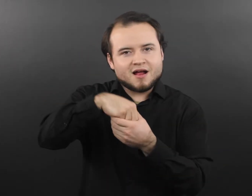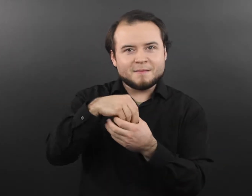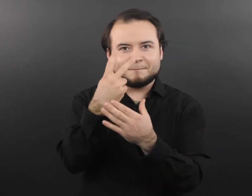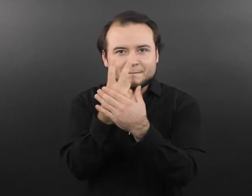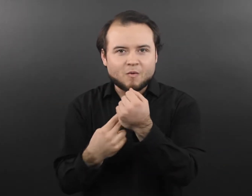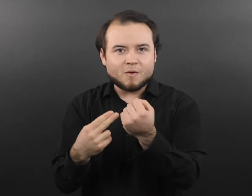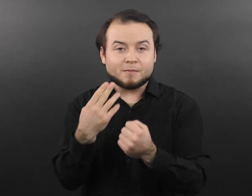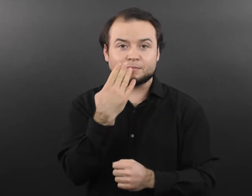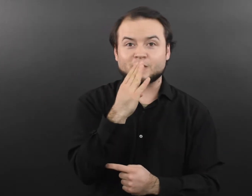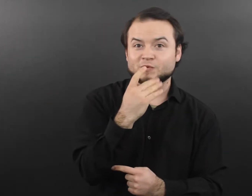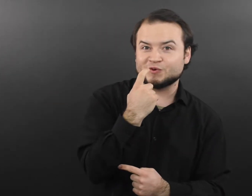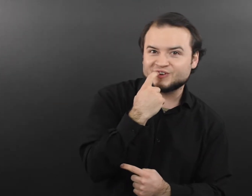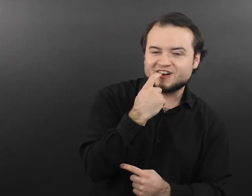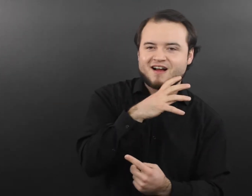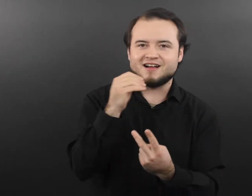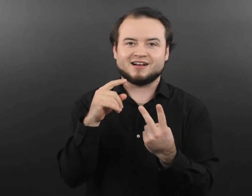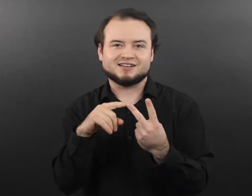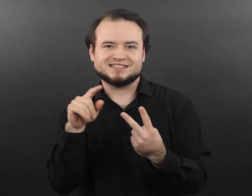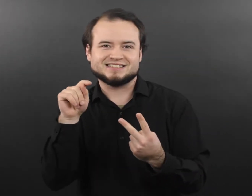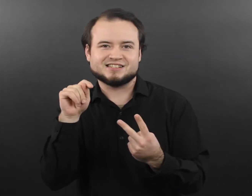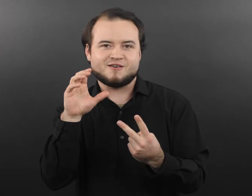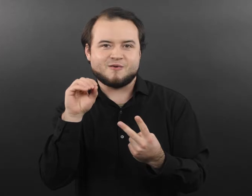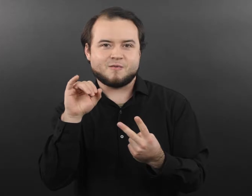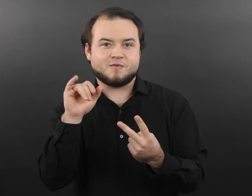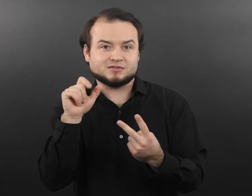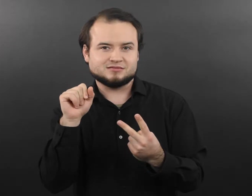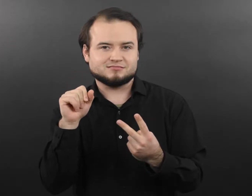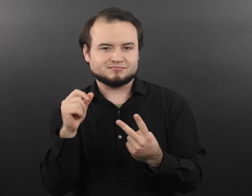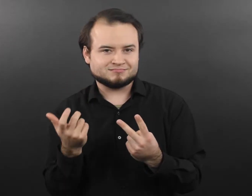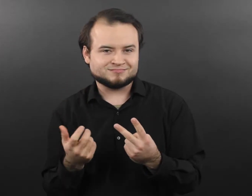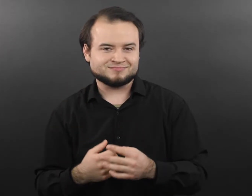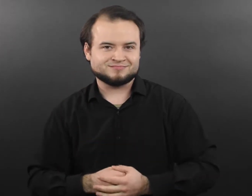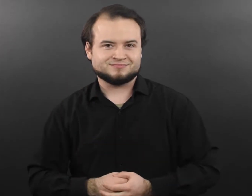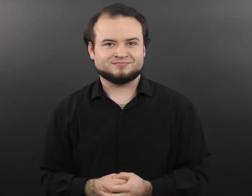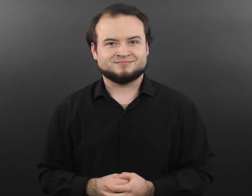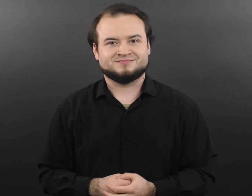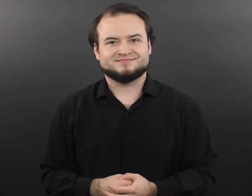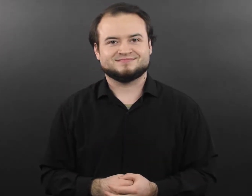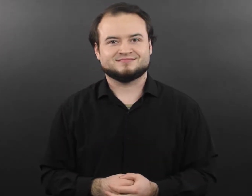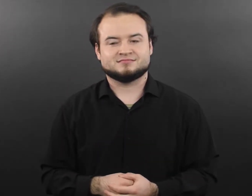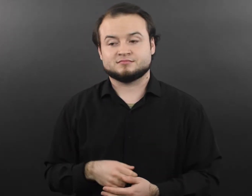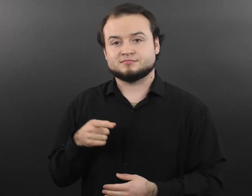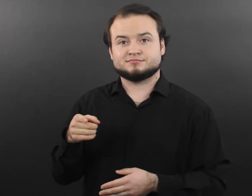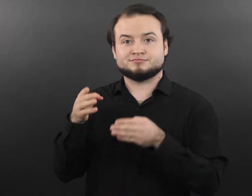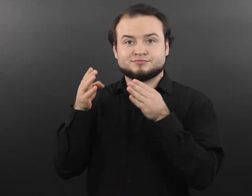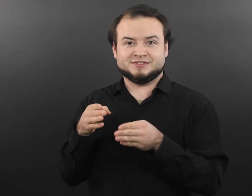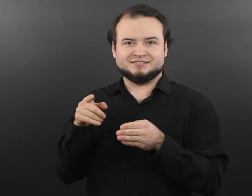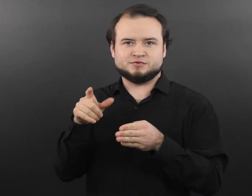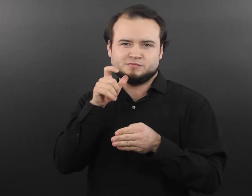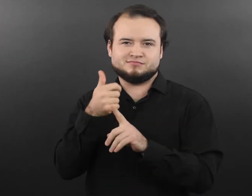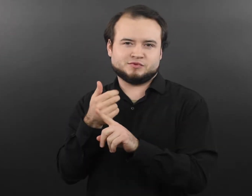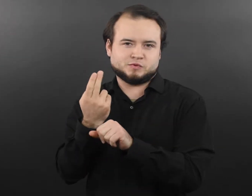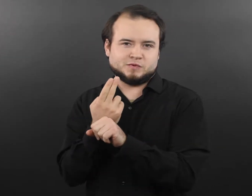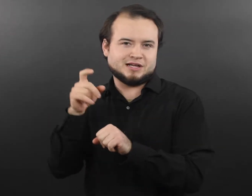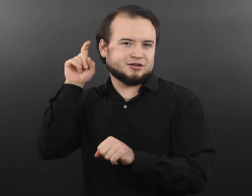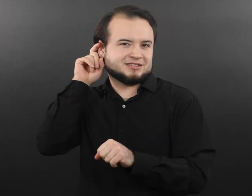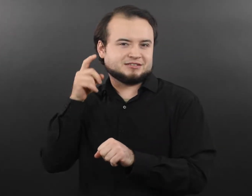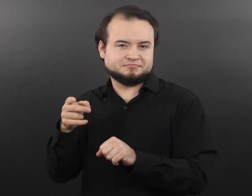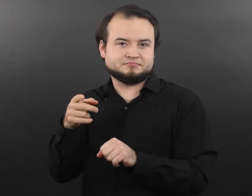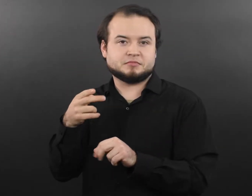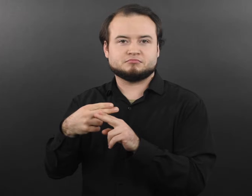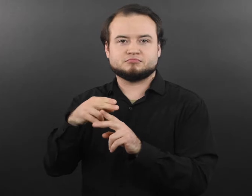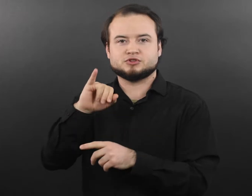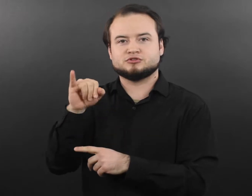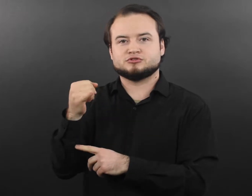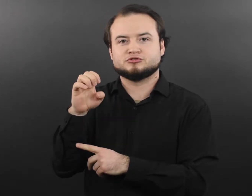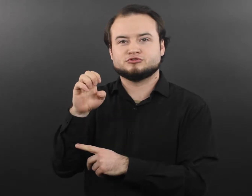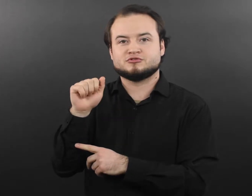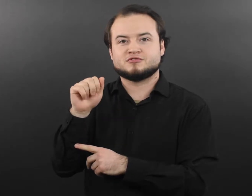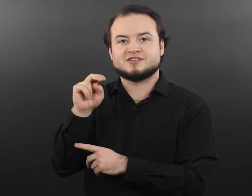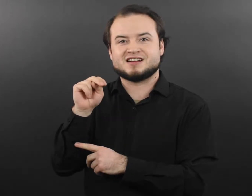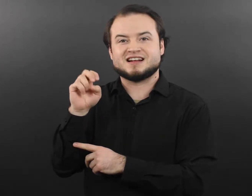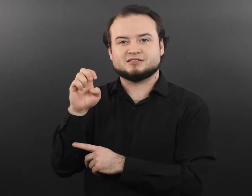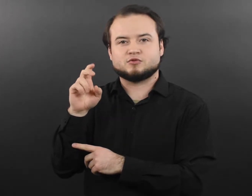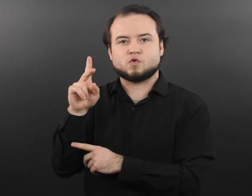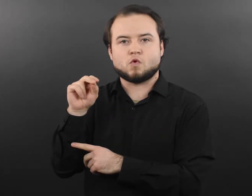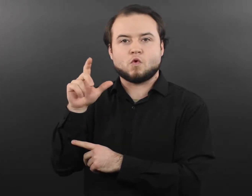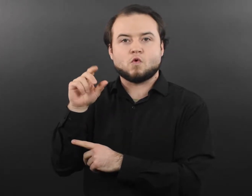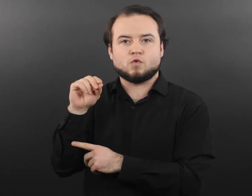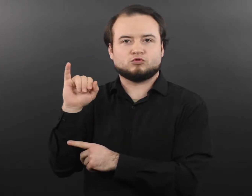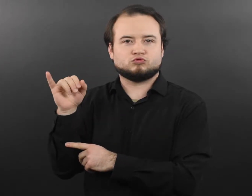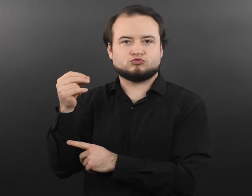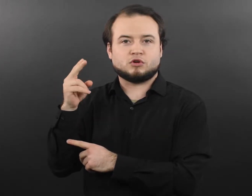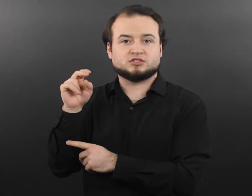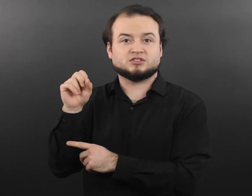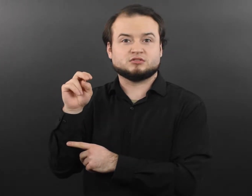have both Bluetooth and telecoil capabilities. Hearing aid user Jeanne Kolo-Johnson compares